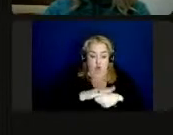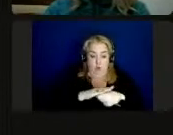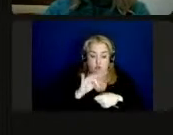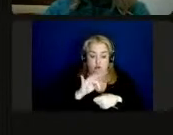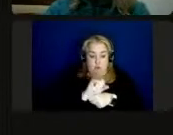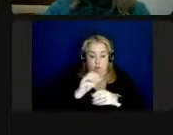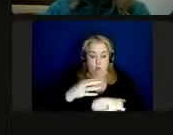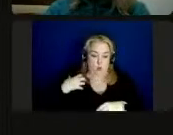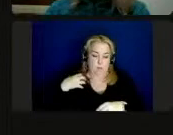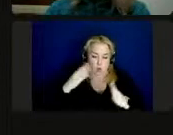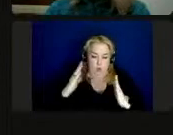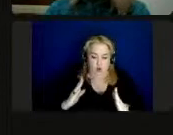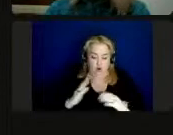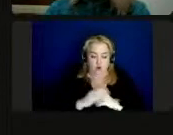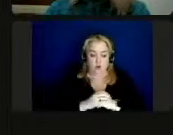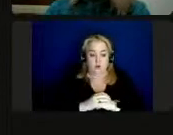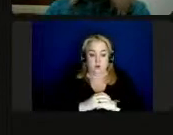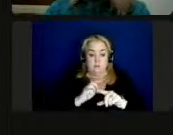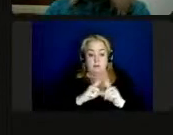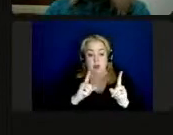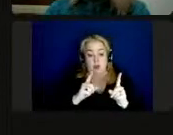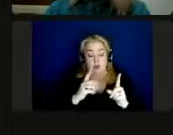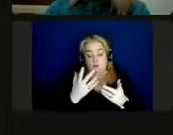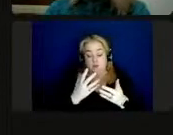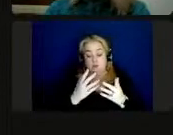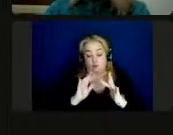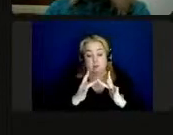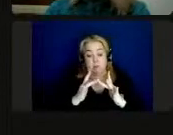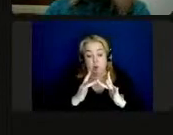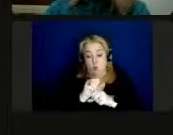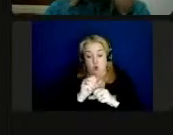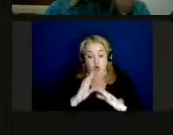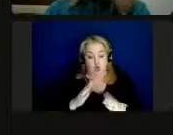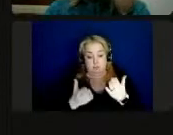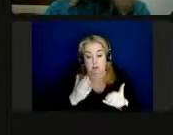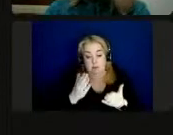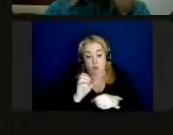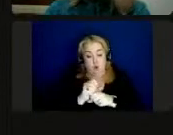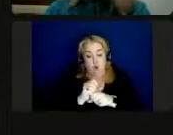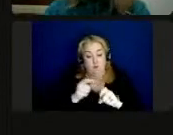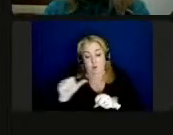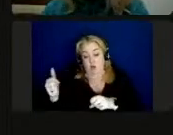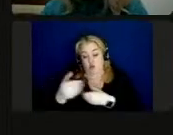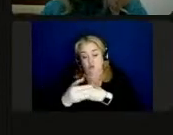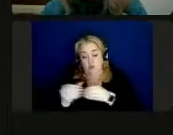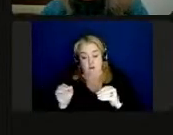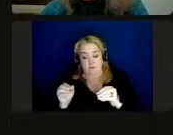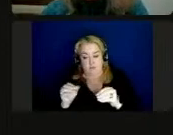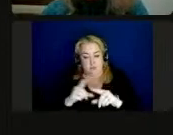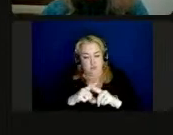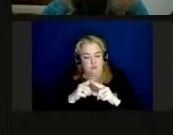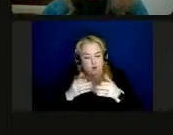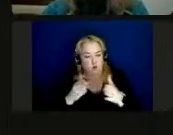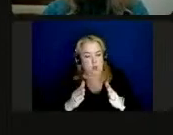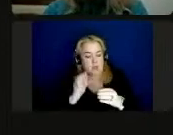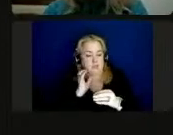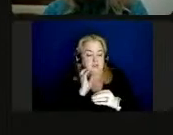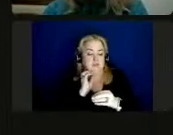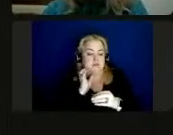THE RIGHT YOU TO DO IT ON WHERE THE WORK IS. BUT ONE OR THE PHYSICAL LOCATION OF AN EMPLOYER IN